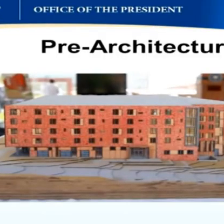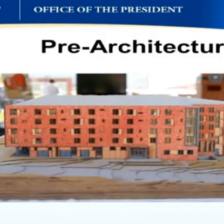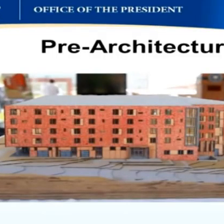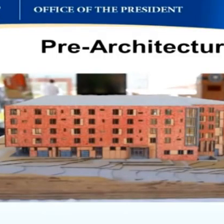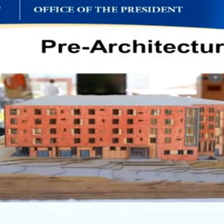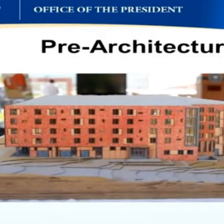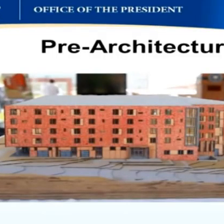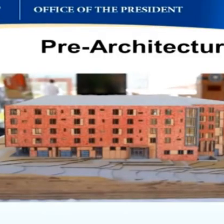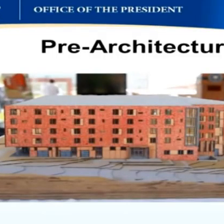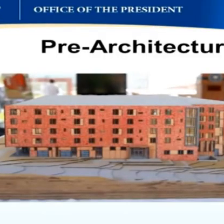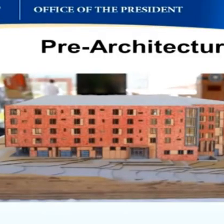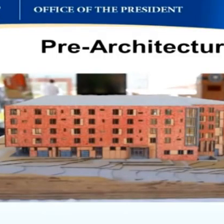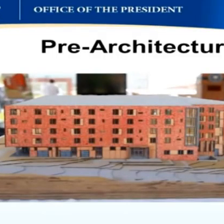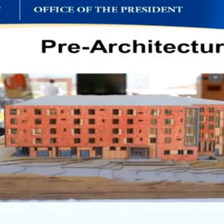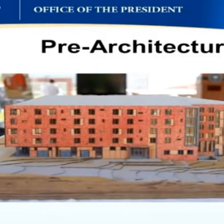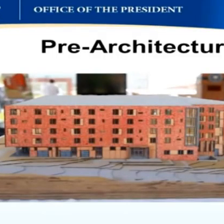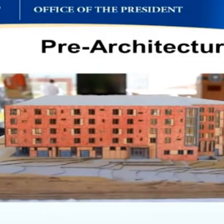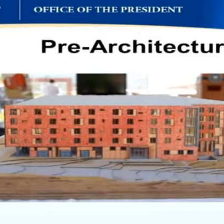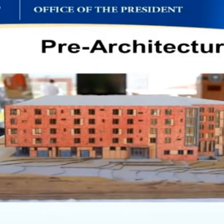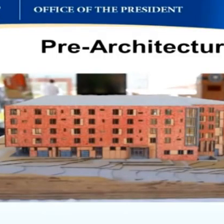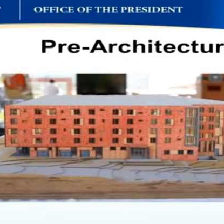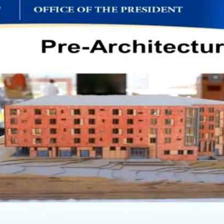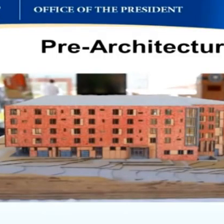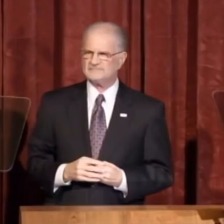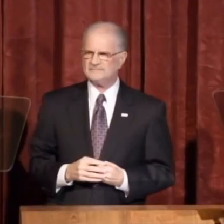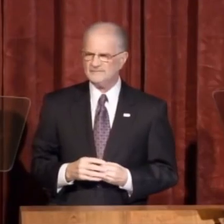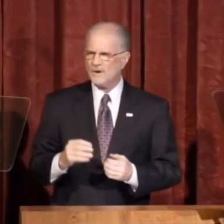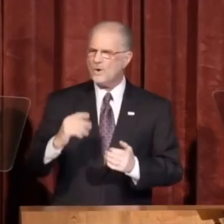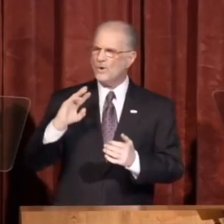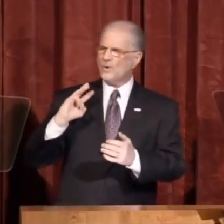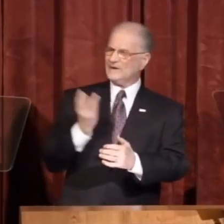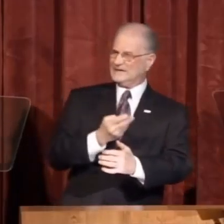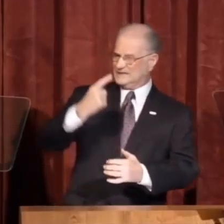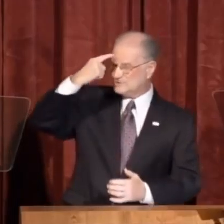And people who are deaf or hard of hearing often talk of starting a business.